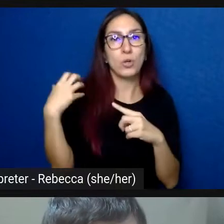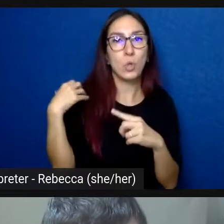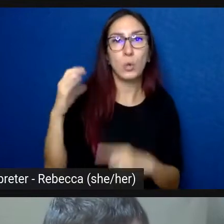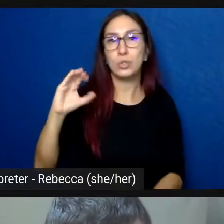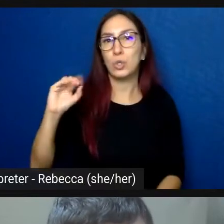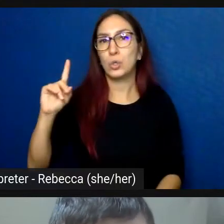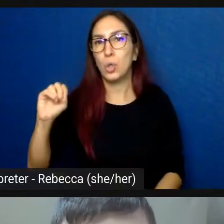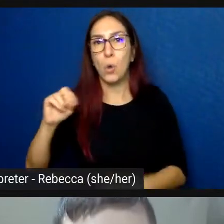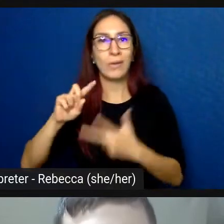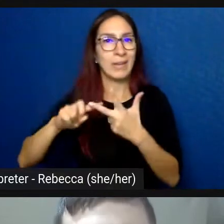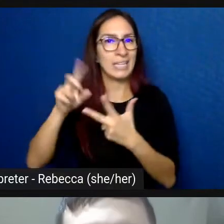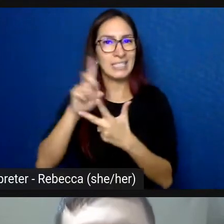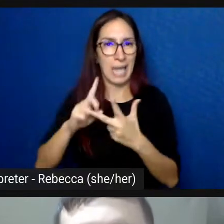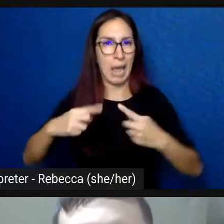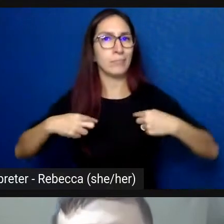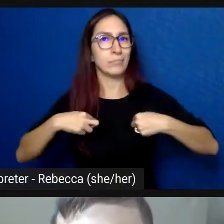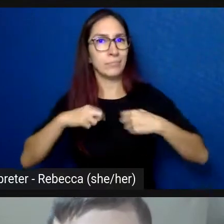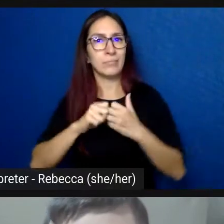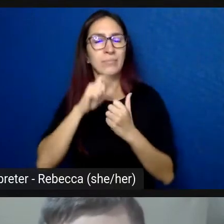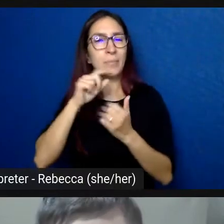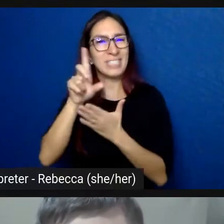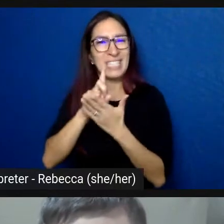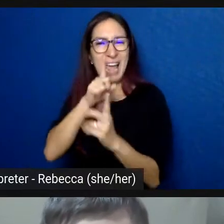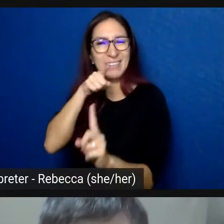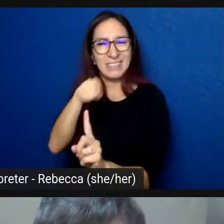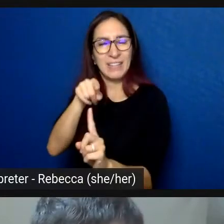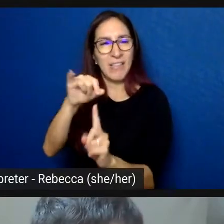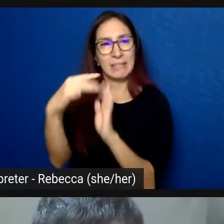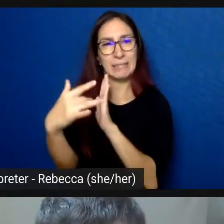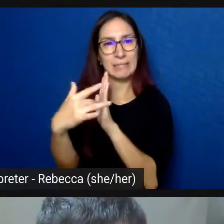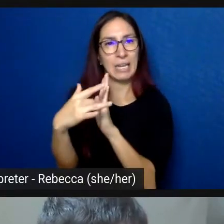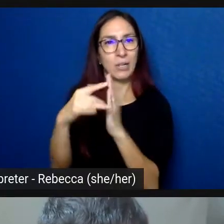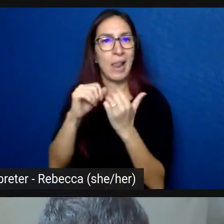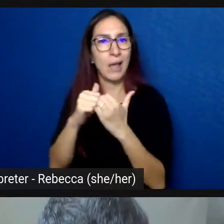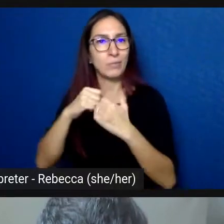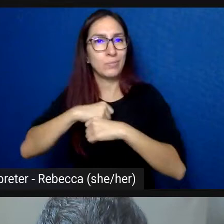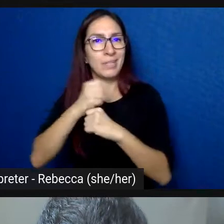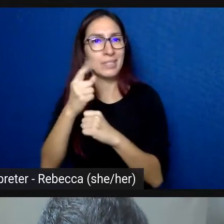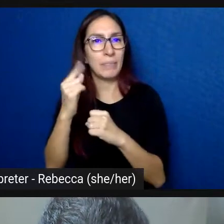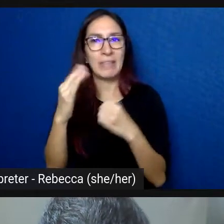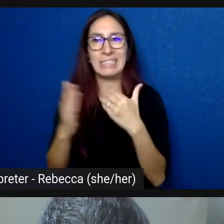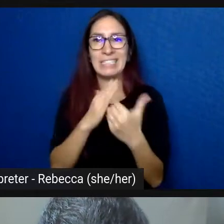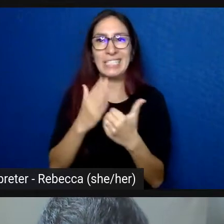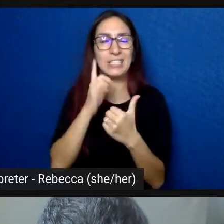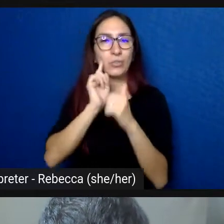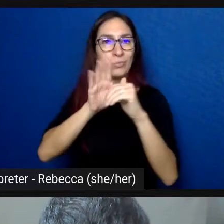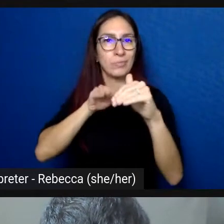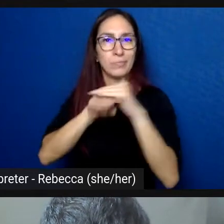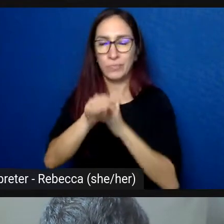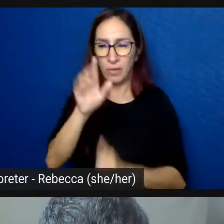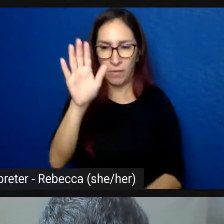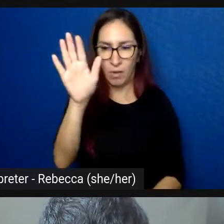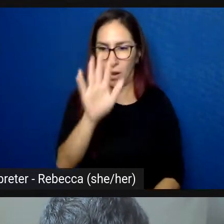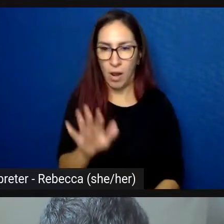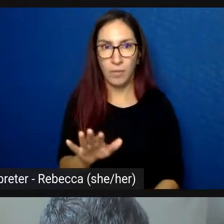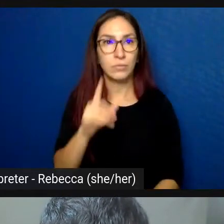whereas design is something technical to make something navigable. Did I forget something, Piccia? Lazar?